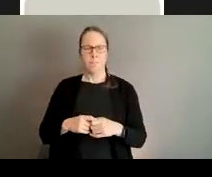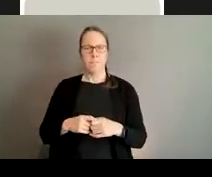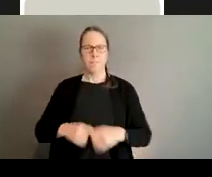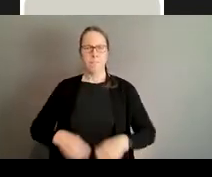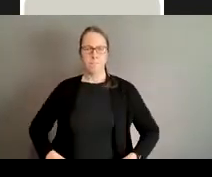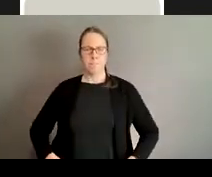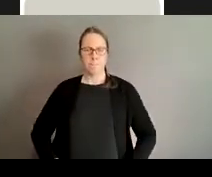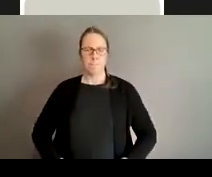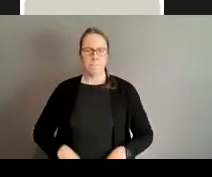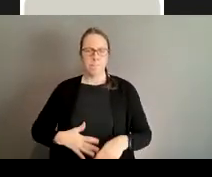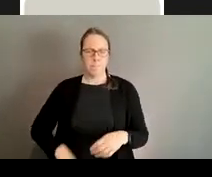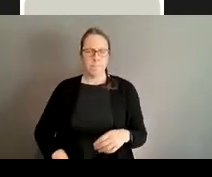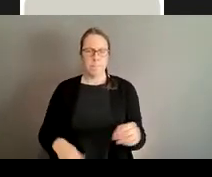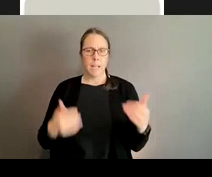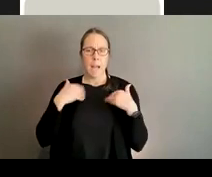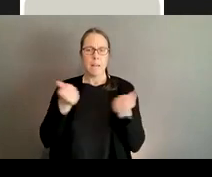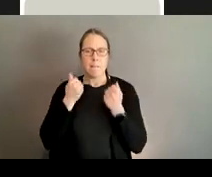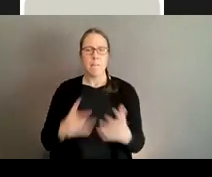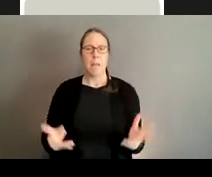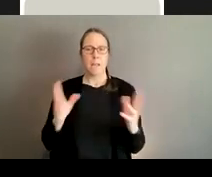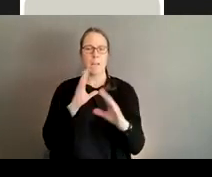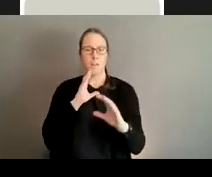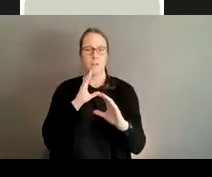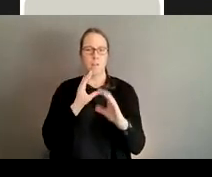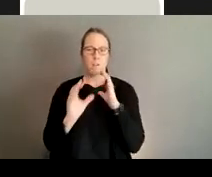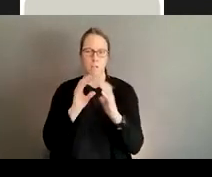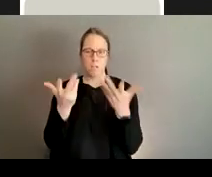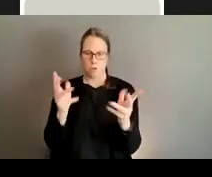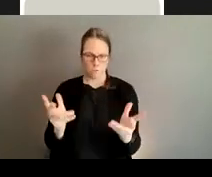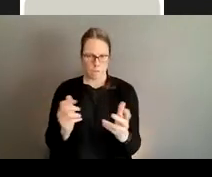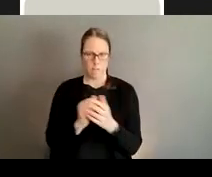conversations already. I know there have been